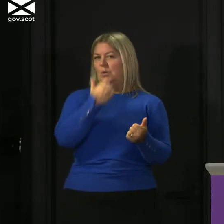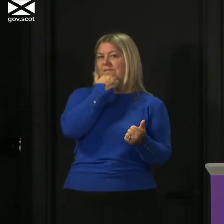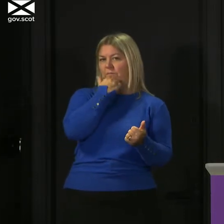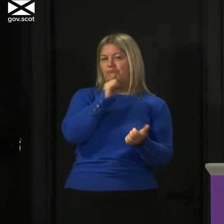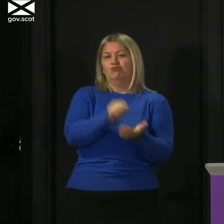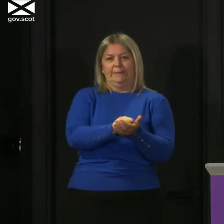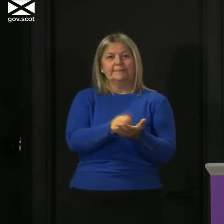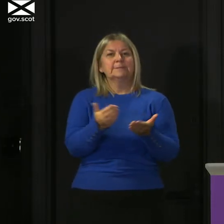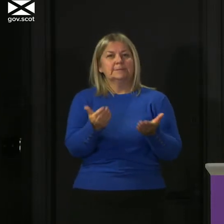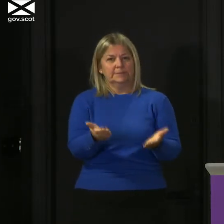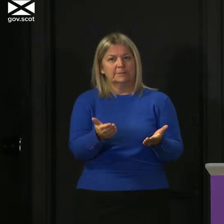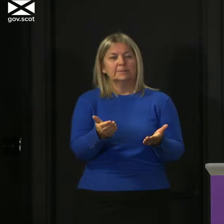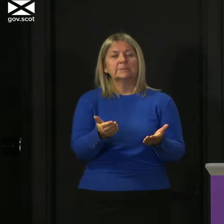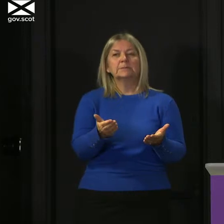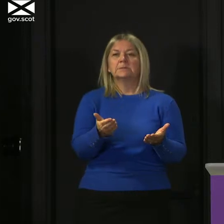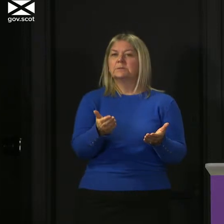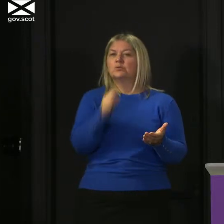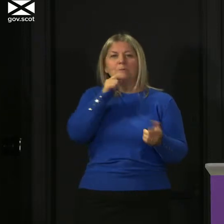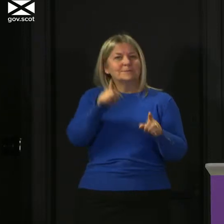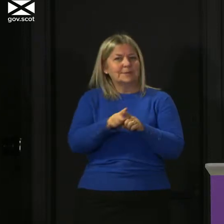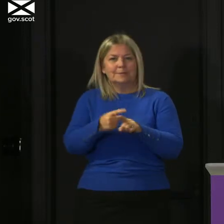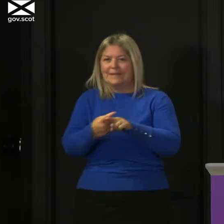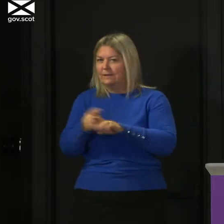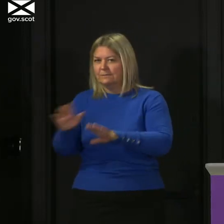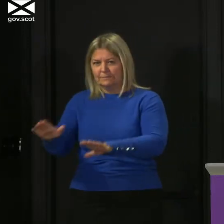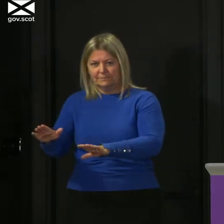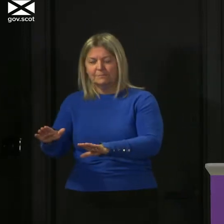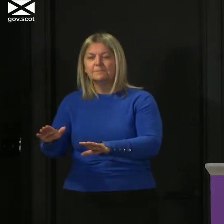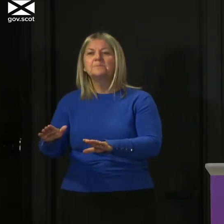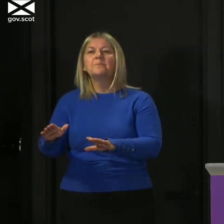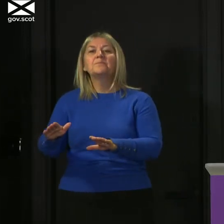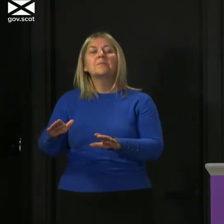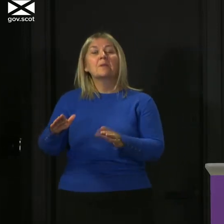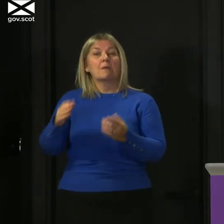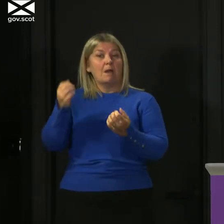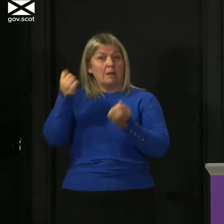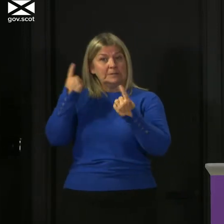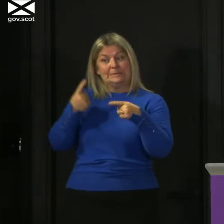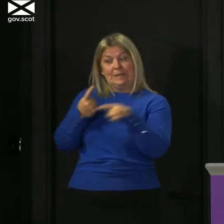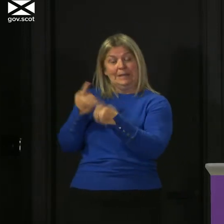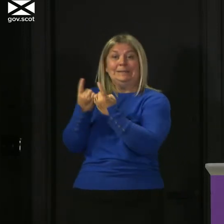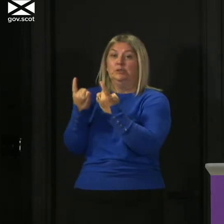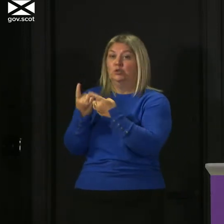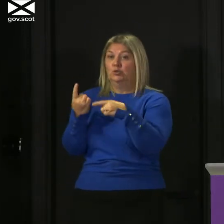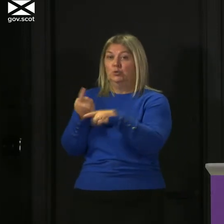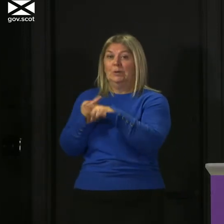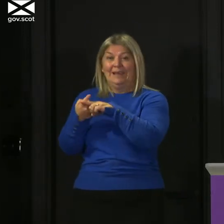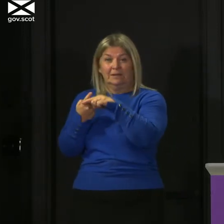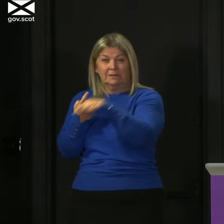issue in England. As I understand it, this is an issue that has been caused by some kind of